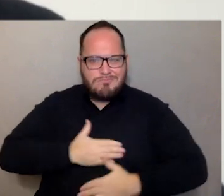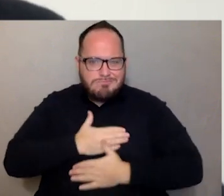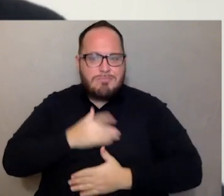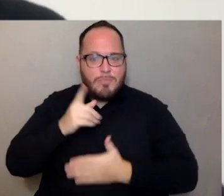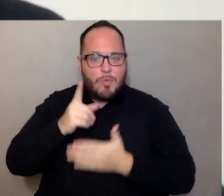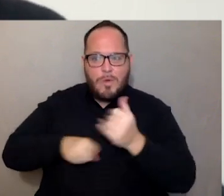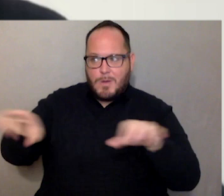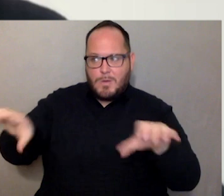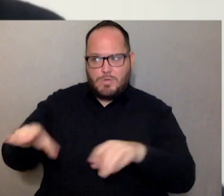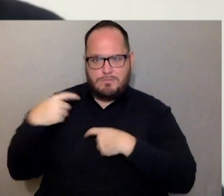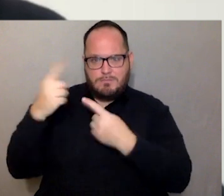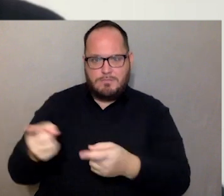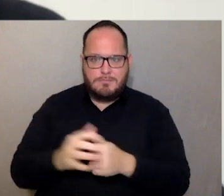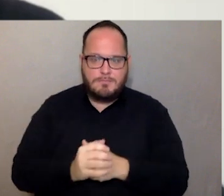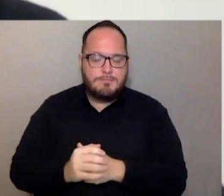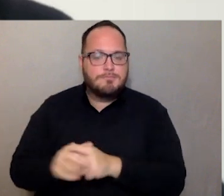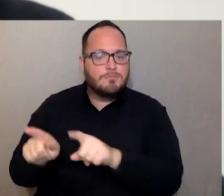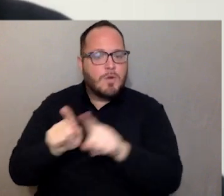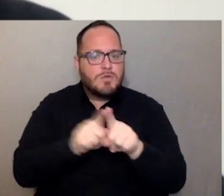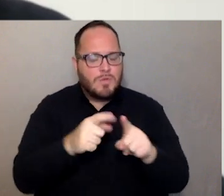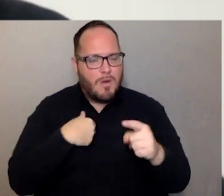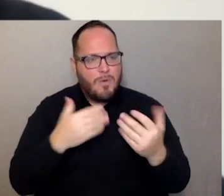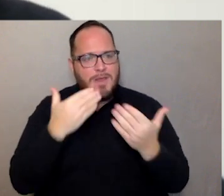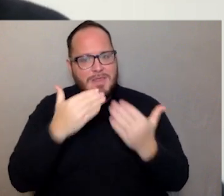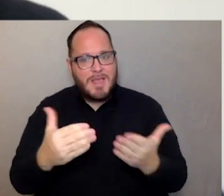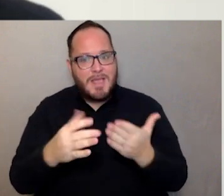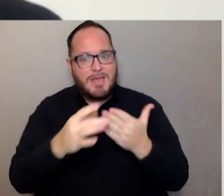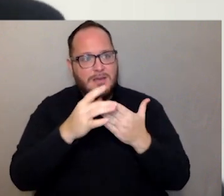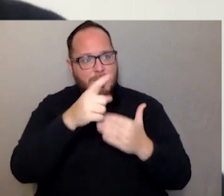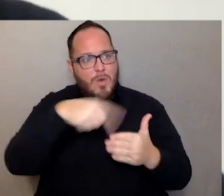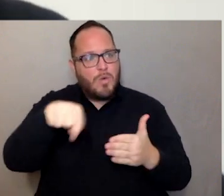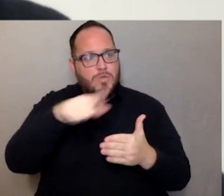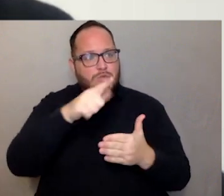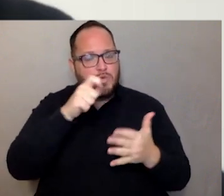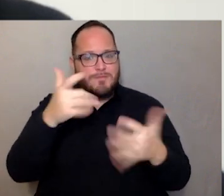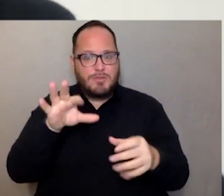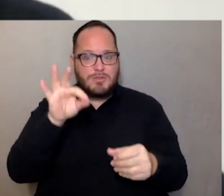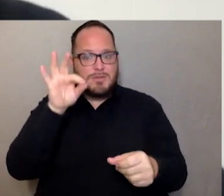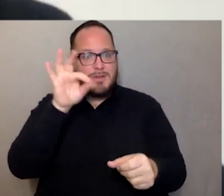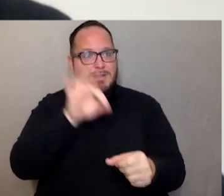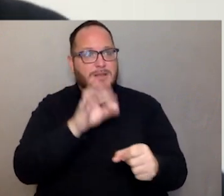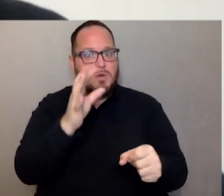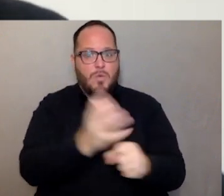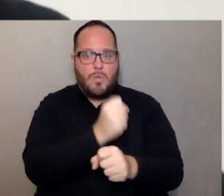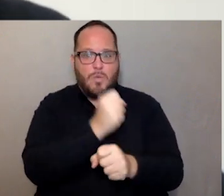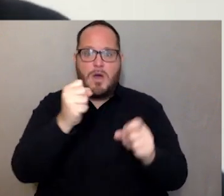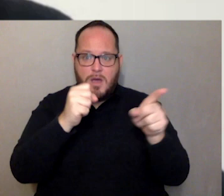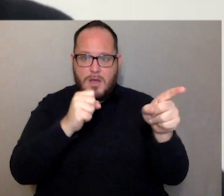LEADERSHIP OF SO MANY OF OUR ELECTED OFFICIALS ACROSS THE STATE, MANY OF WHOM ARE HERE WITH US TODAY AND WILL BE SPEAKING IN A MOMENT. FOR SUPPORTING THIS IMPORTANT